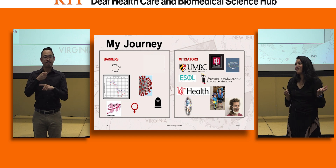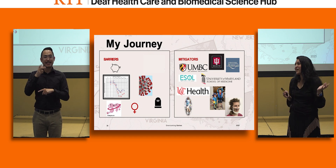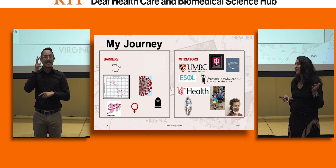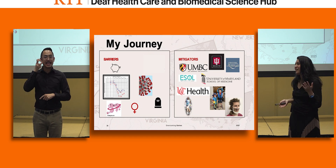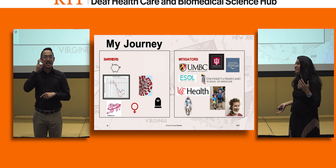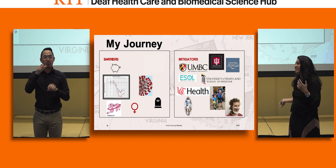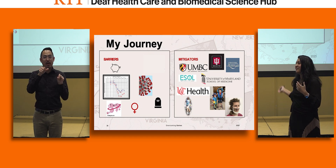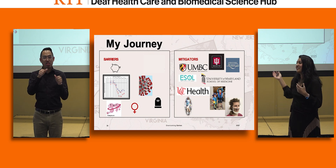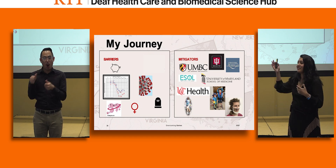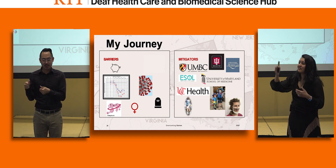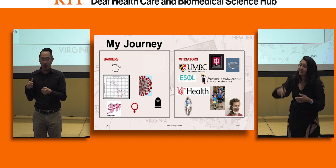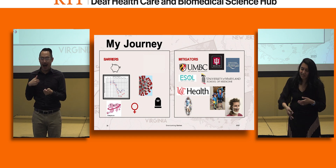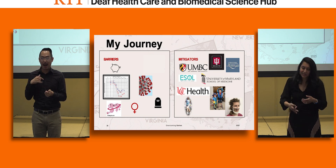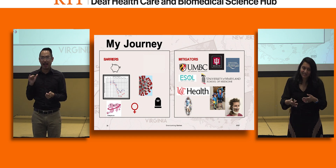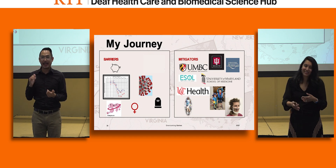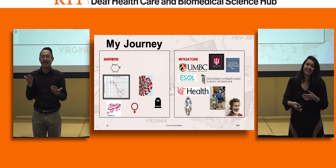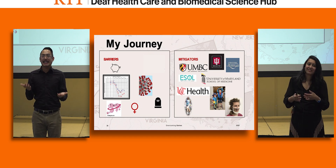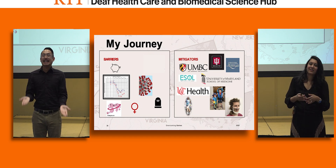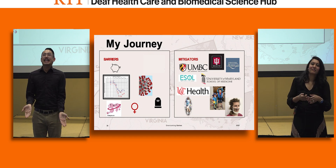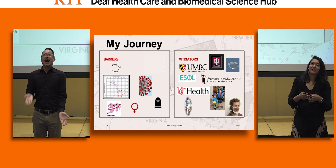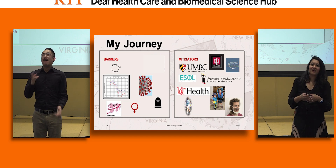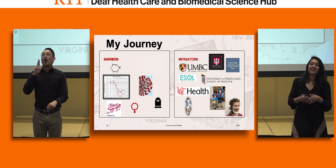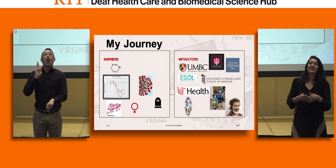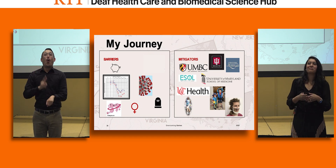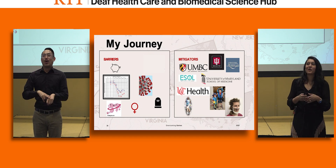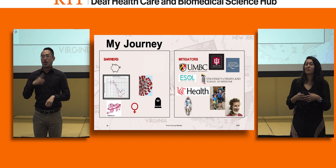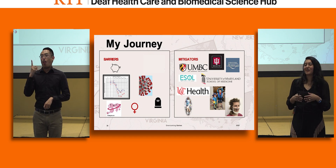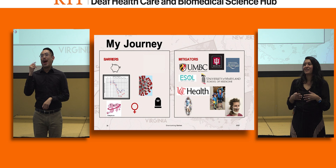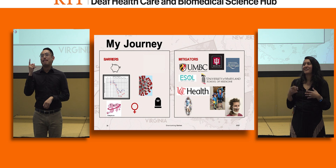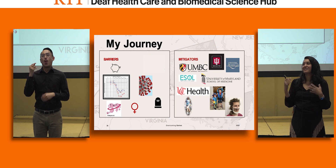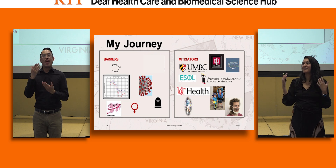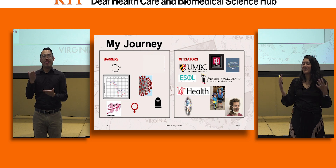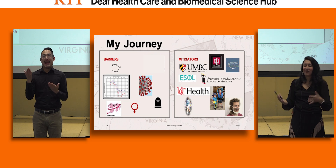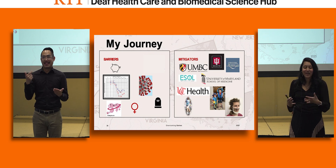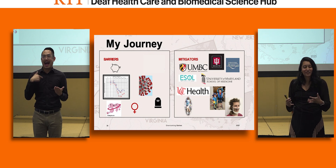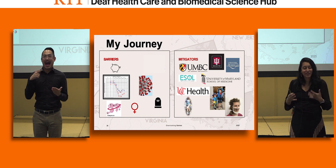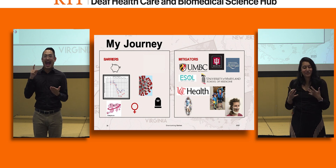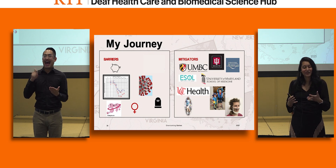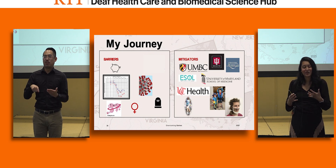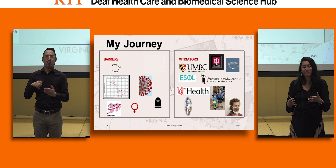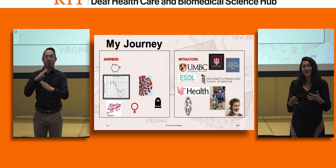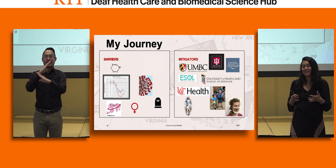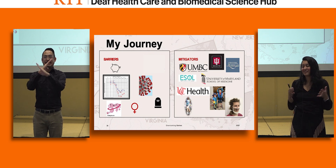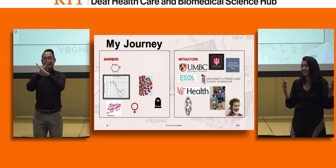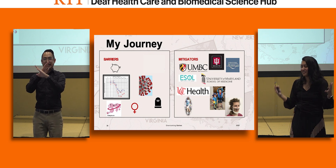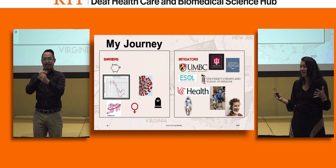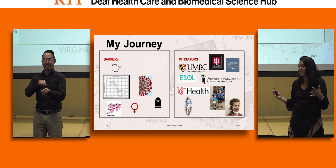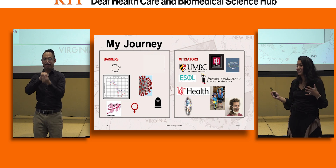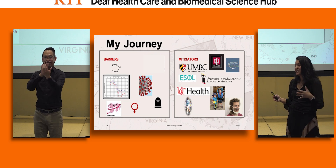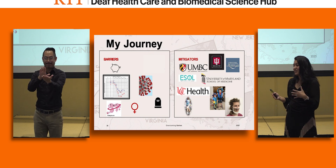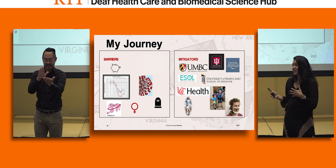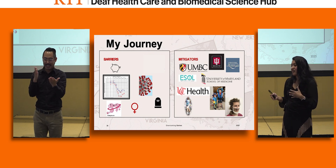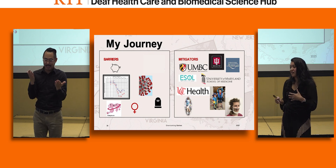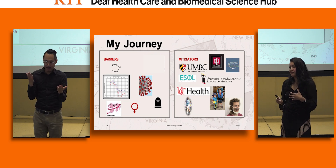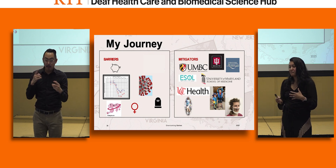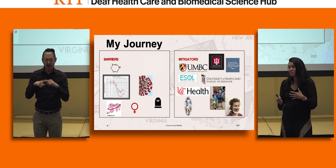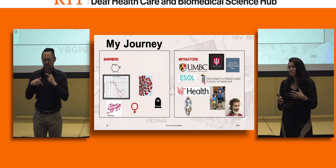just yet another thing that kind of came my way, and "Now I have to overcome this and adapt,"